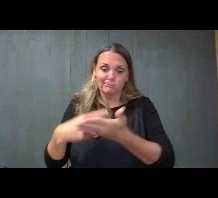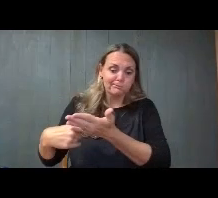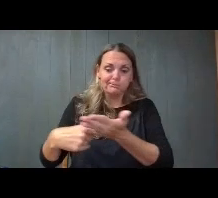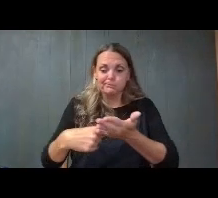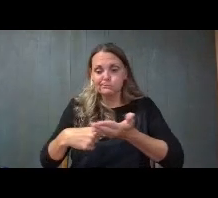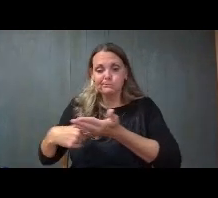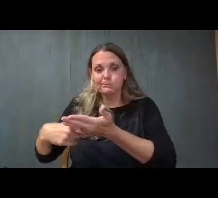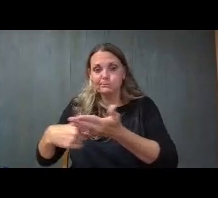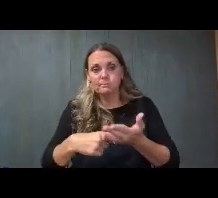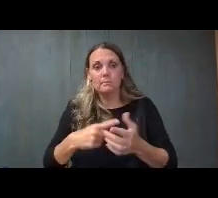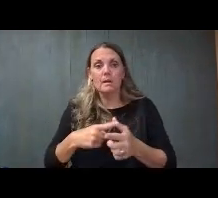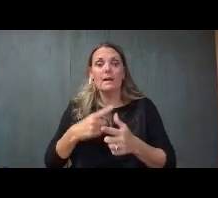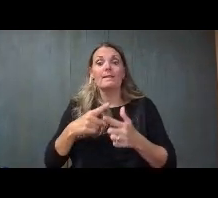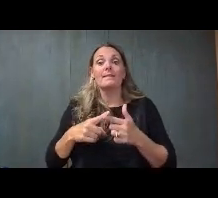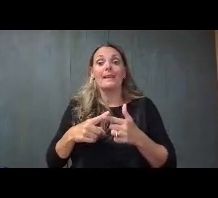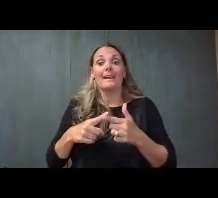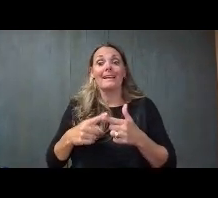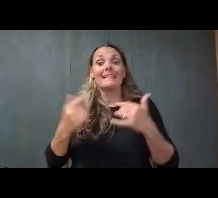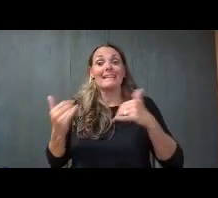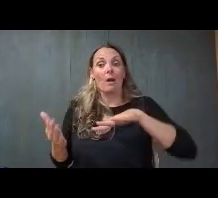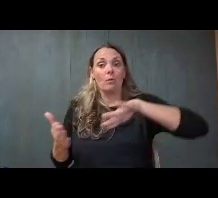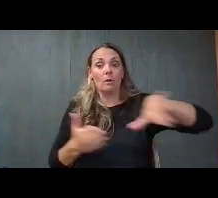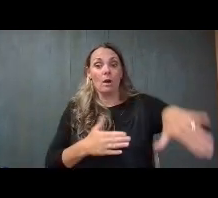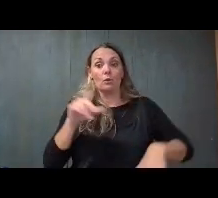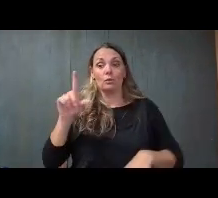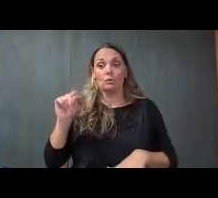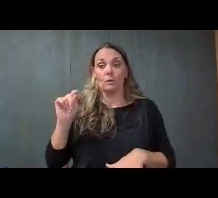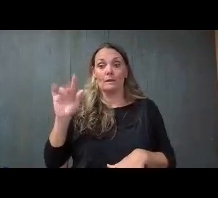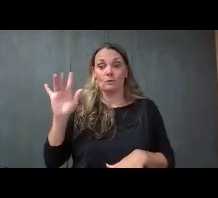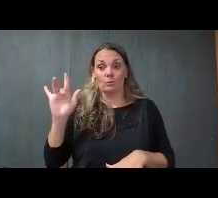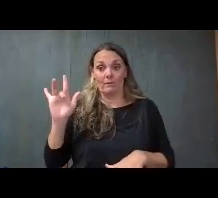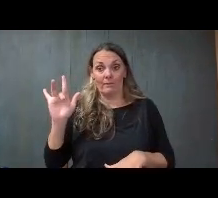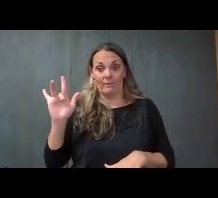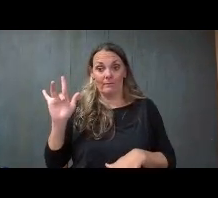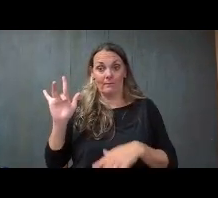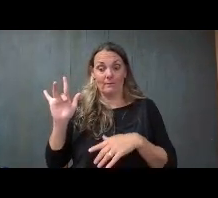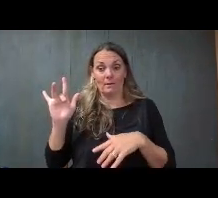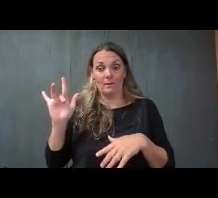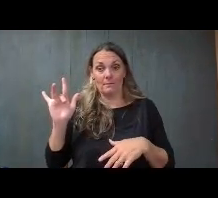and then we're switching to 2025, which, the items are due